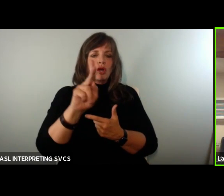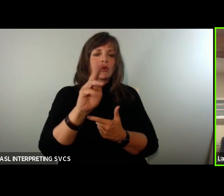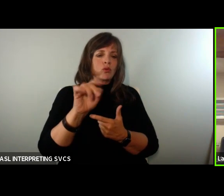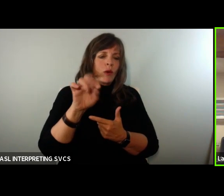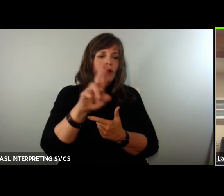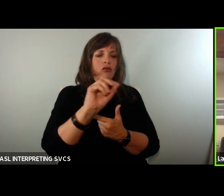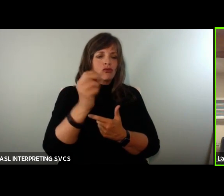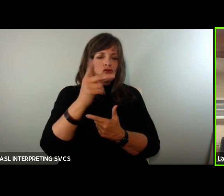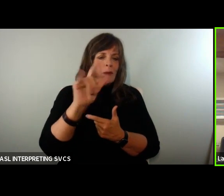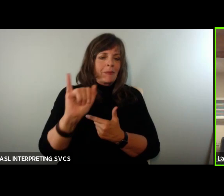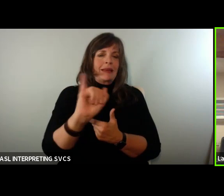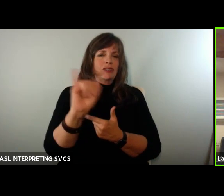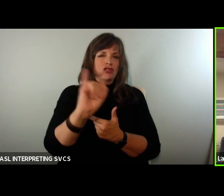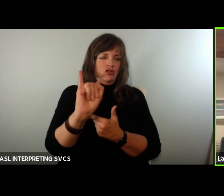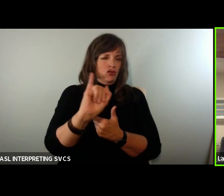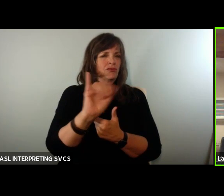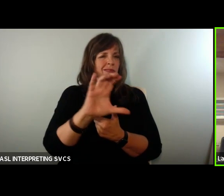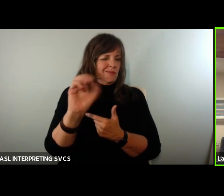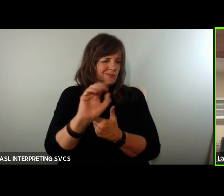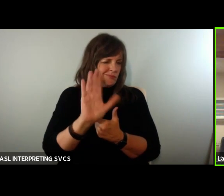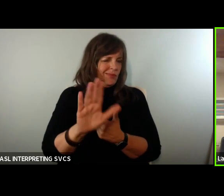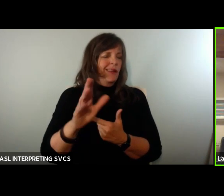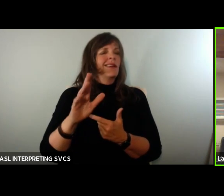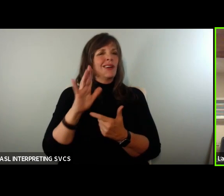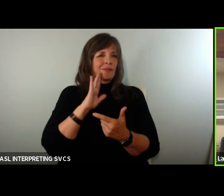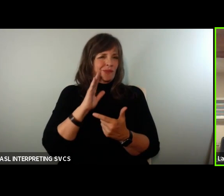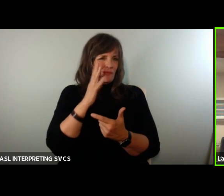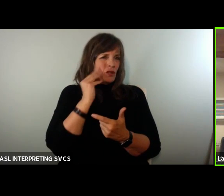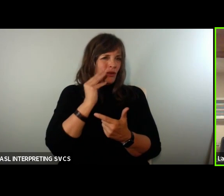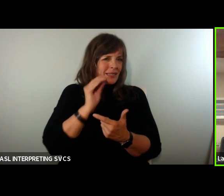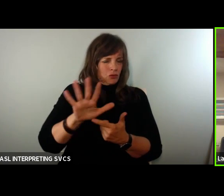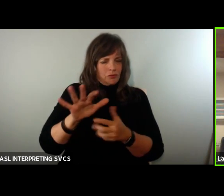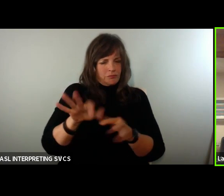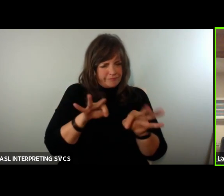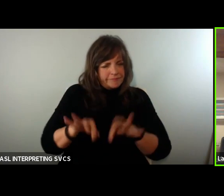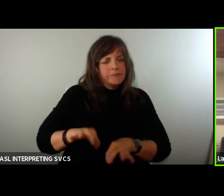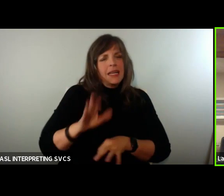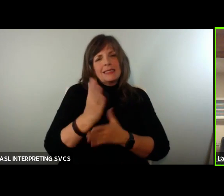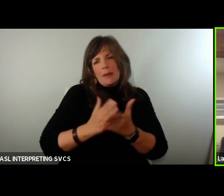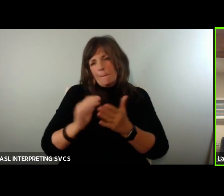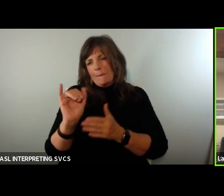lent some experience as to insurance coverage and other issues.